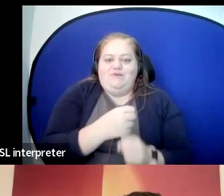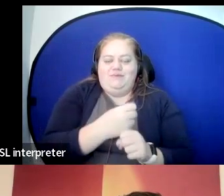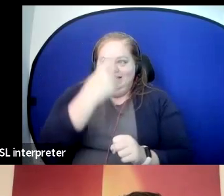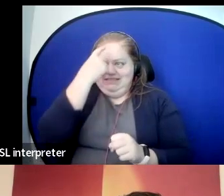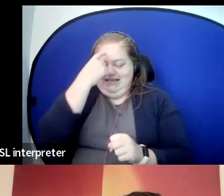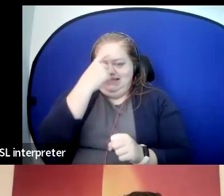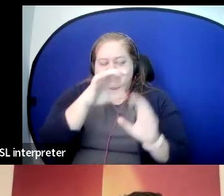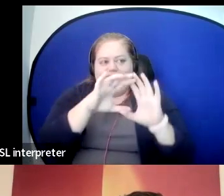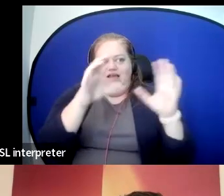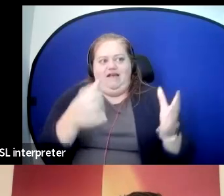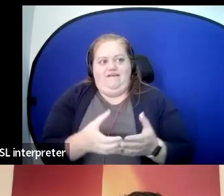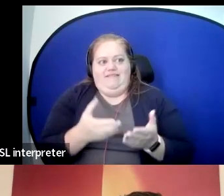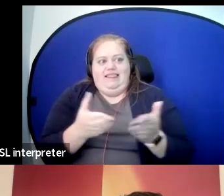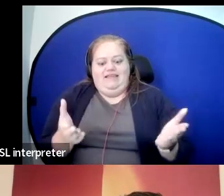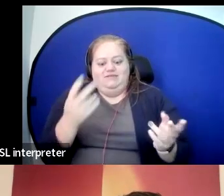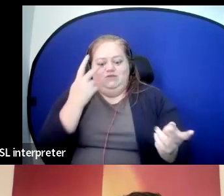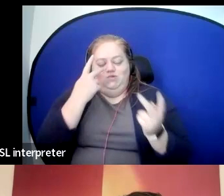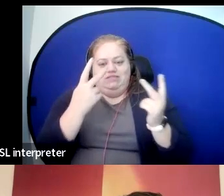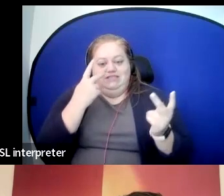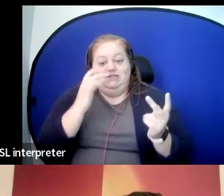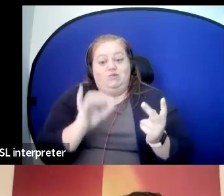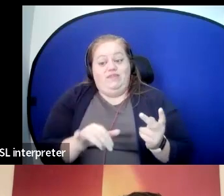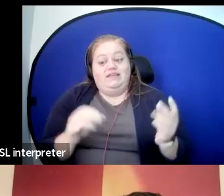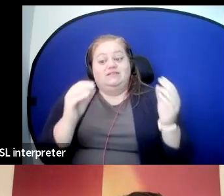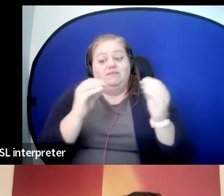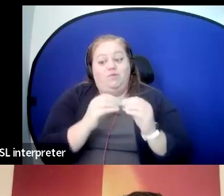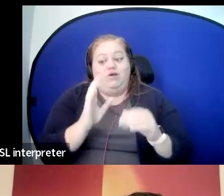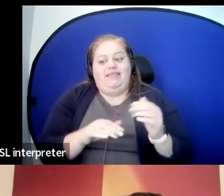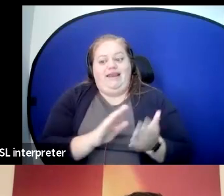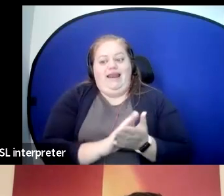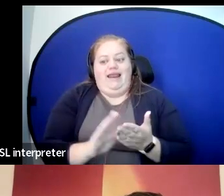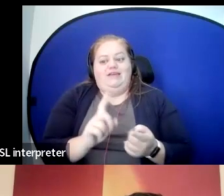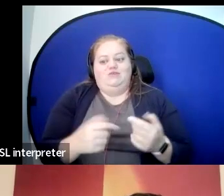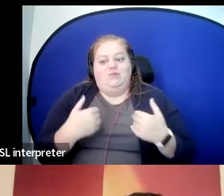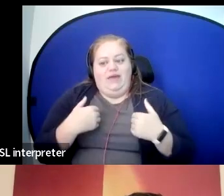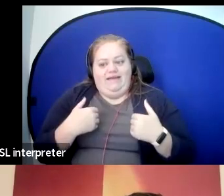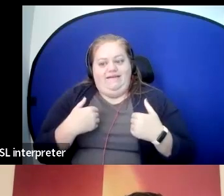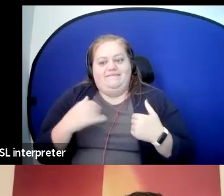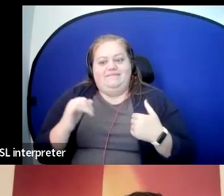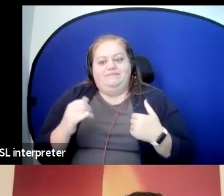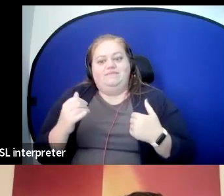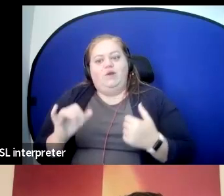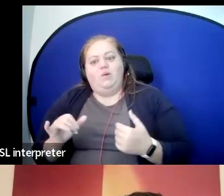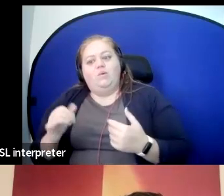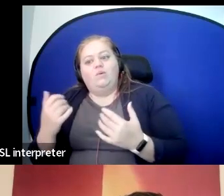And so that is a contribution that is much, much bigger than these nice-to-have scenarios, these sort of now I can put myself into an image.